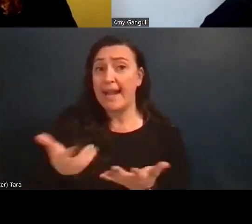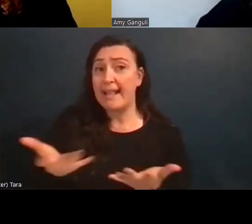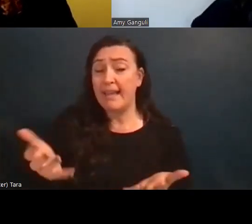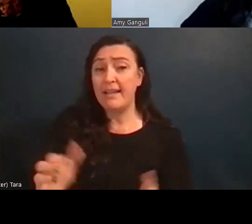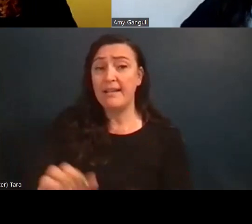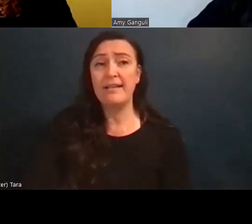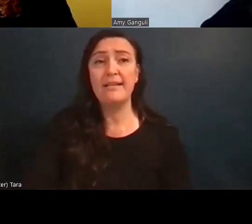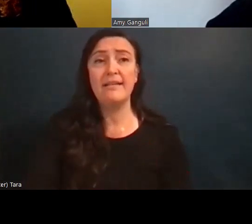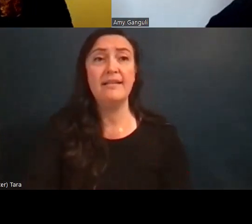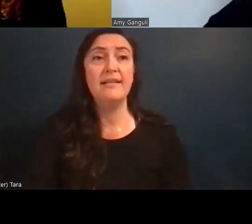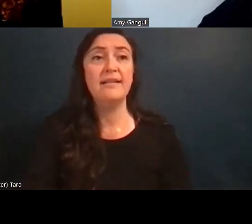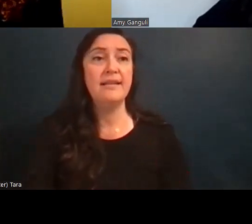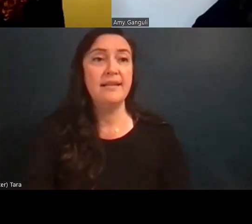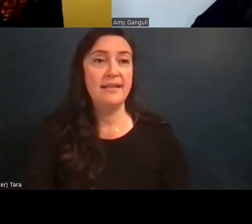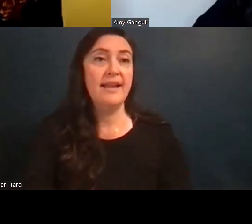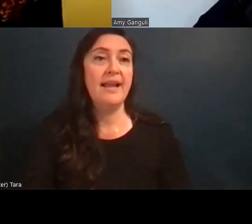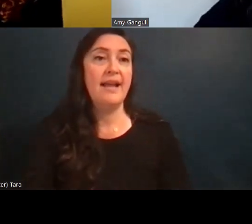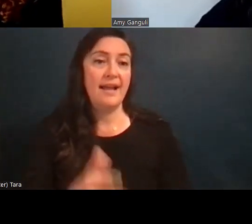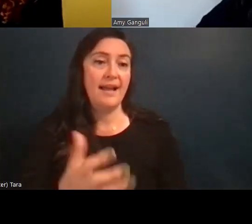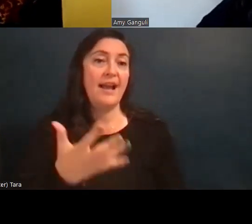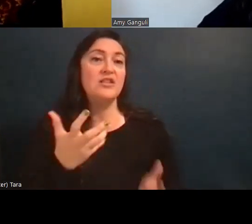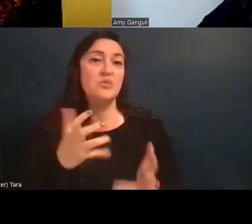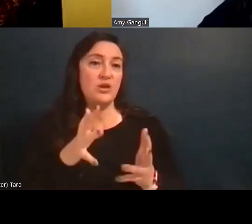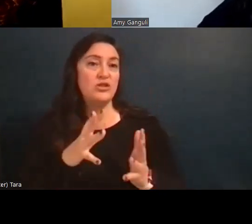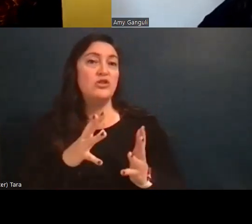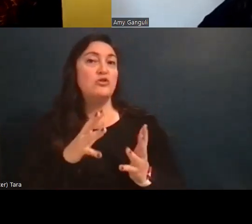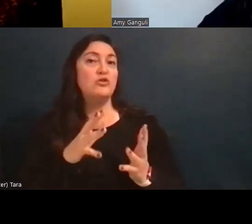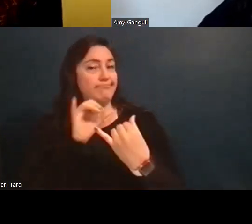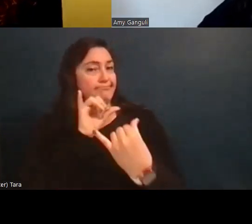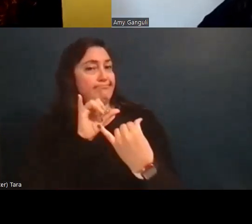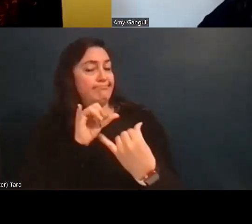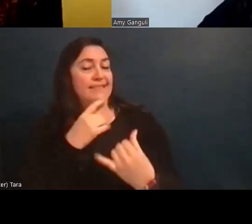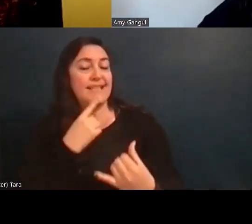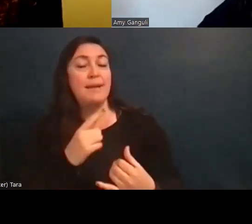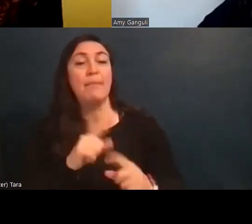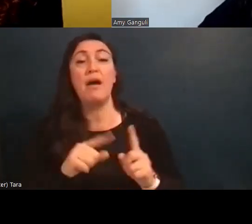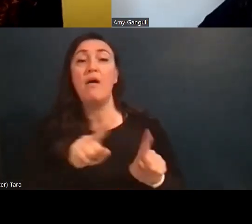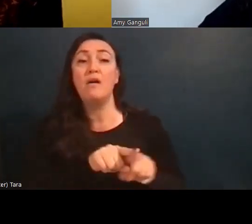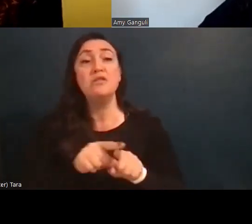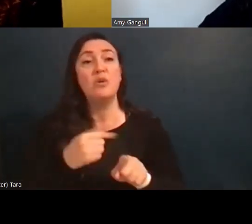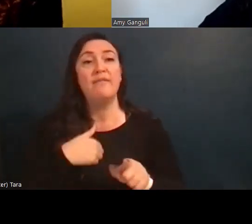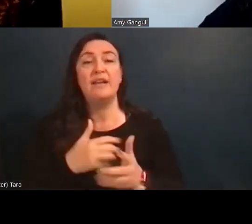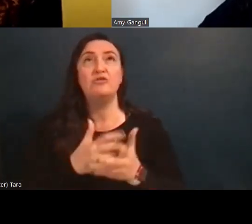I just want to echo you, Jessica, but also say we've had tremendous engagement.